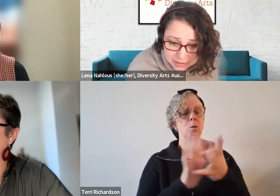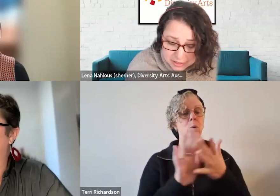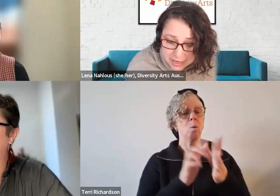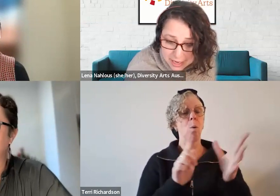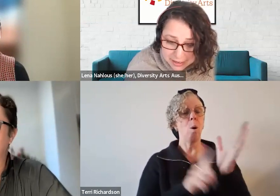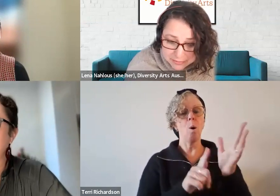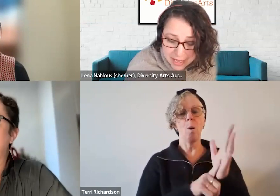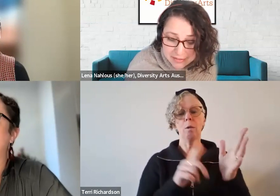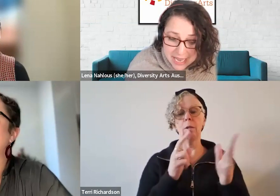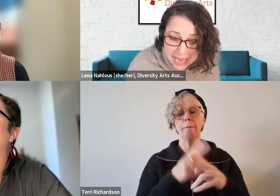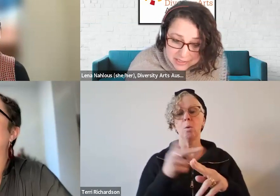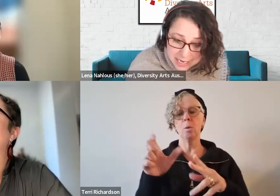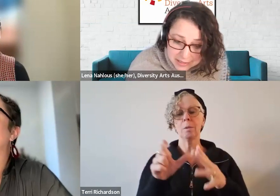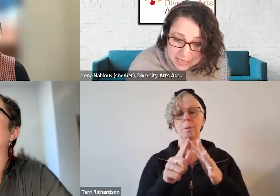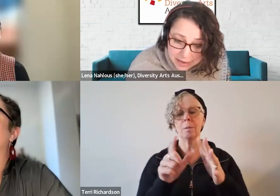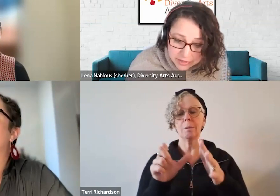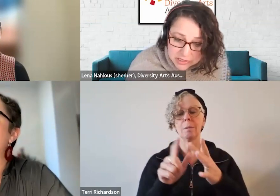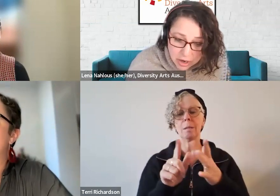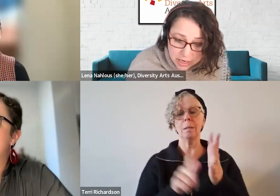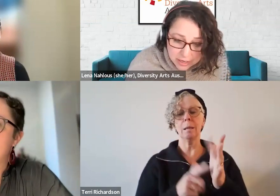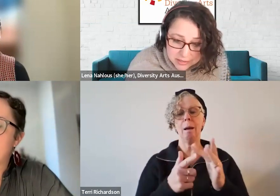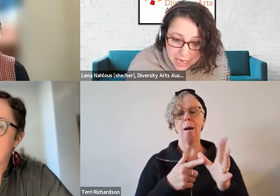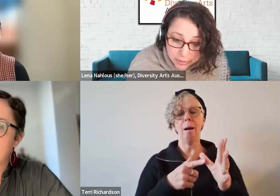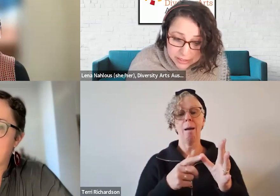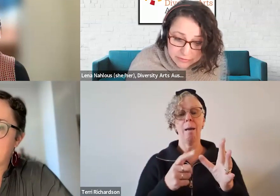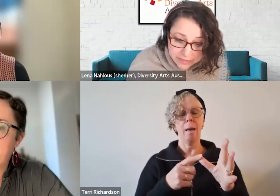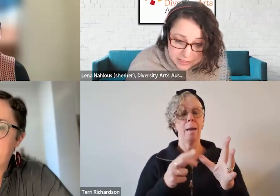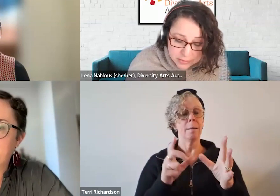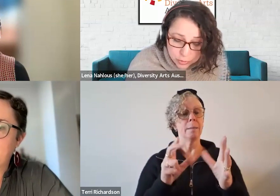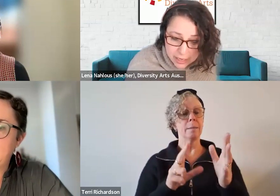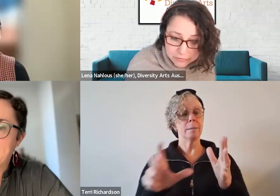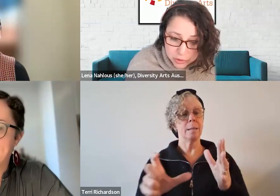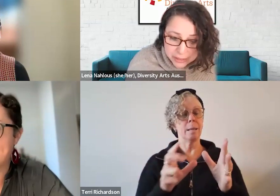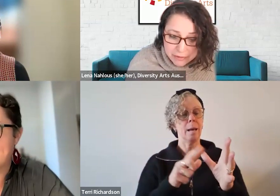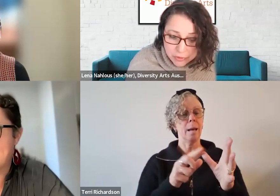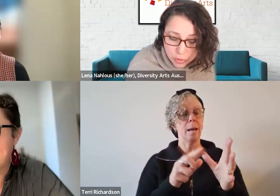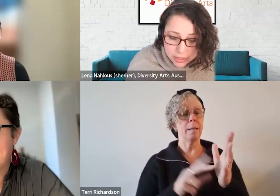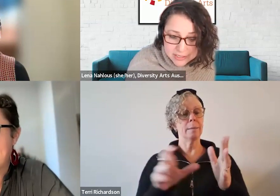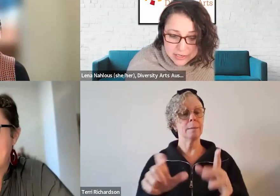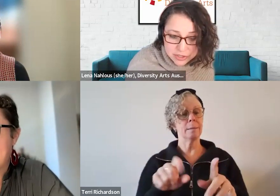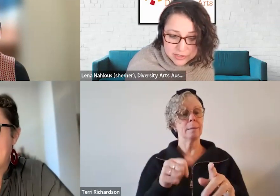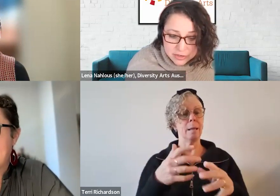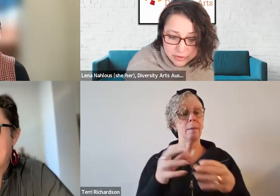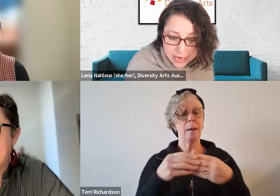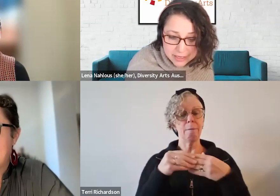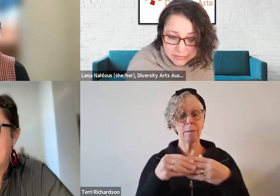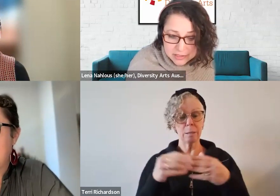Are the ACNC governance guidelines currently flexible enough to allow for organisations to create governance